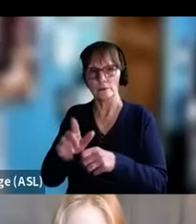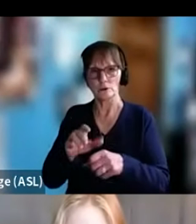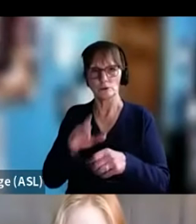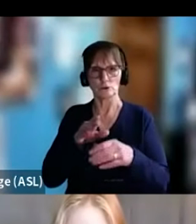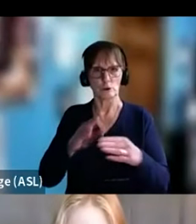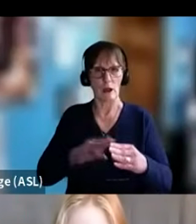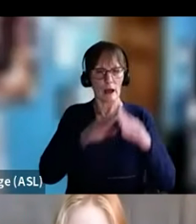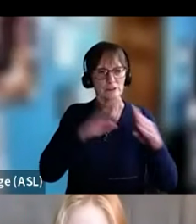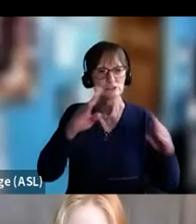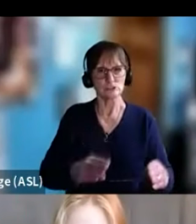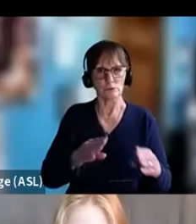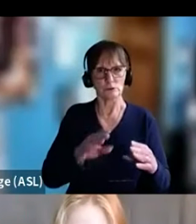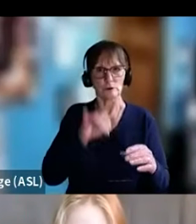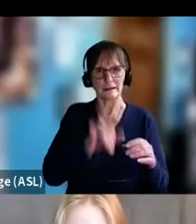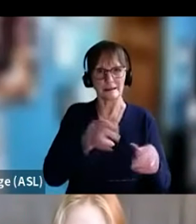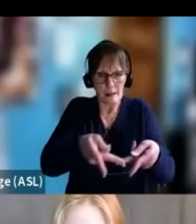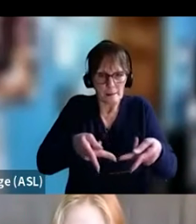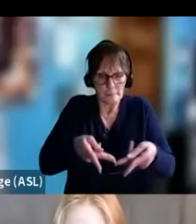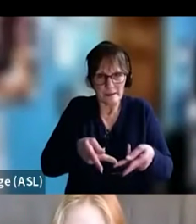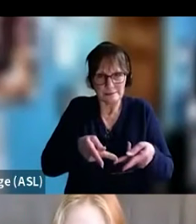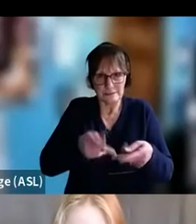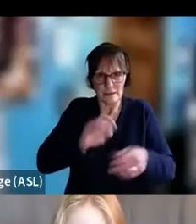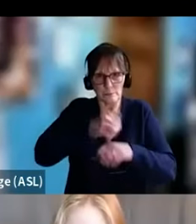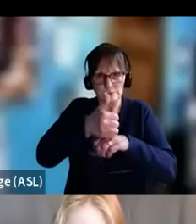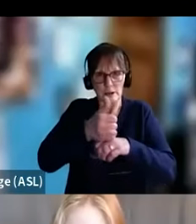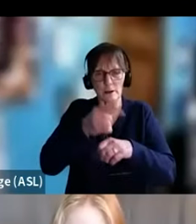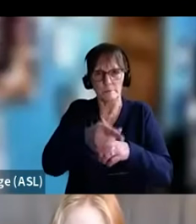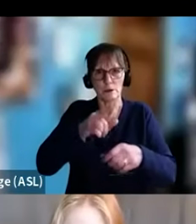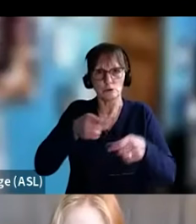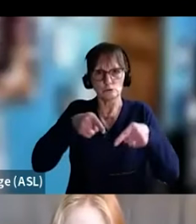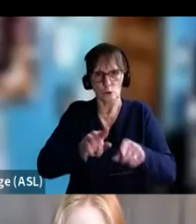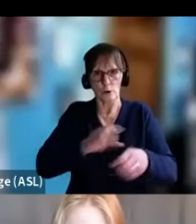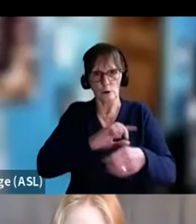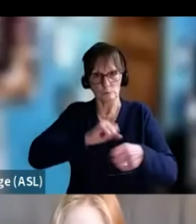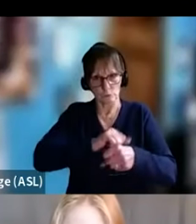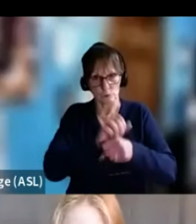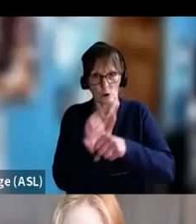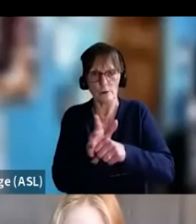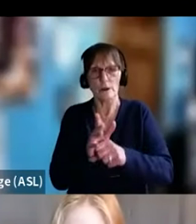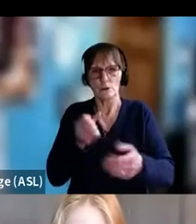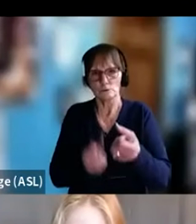one of the hotels that was stood up during COVID to support people most at risk,